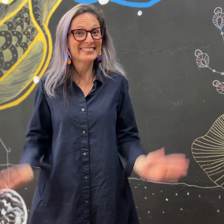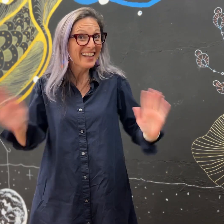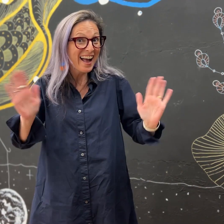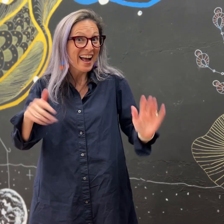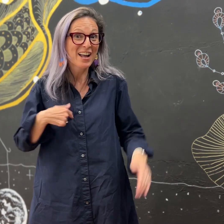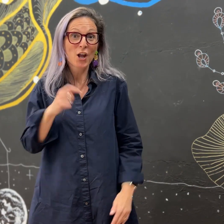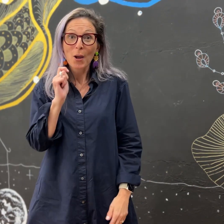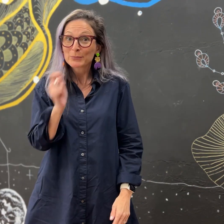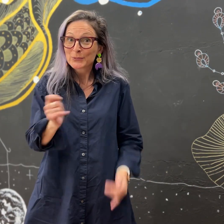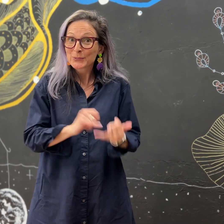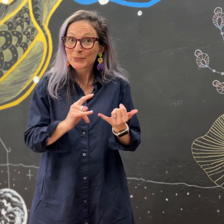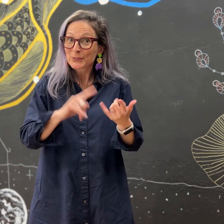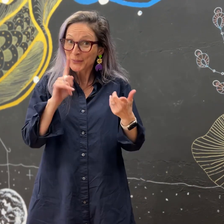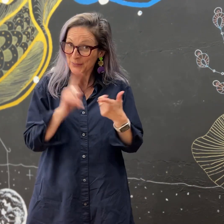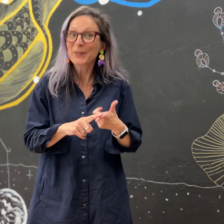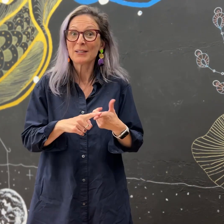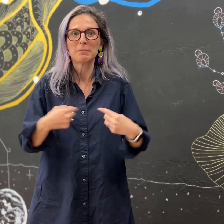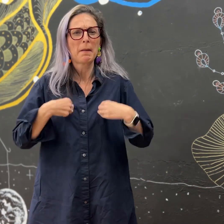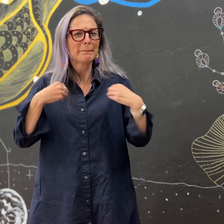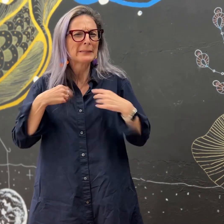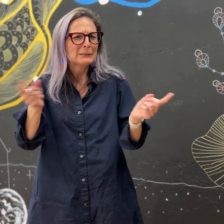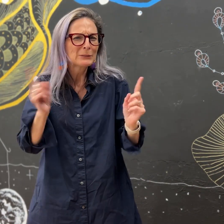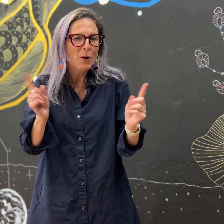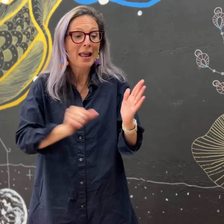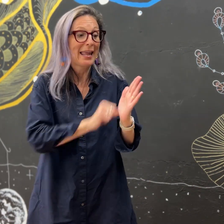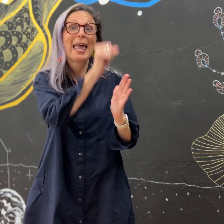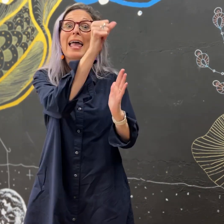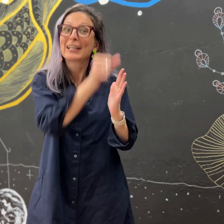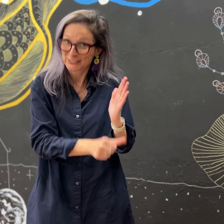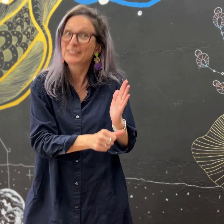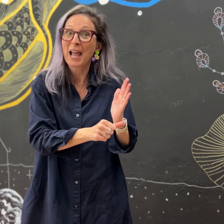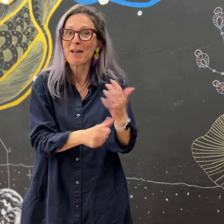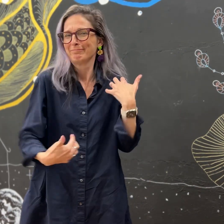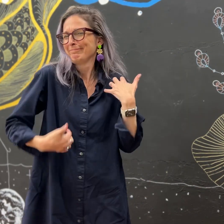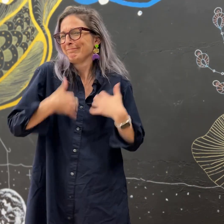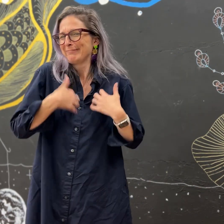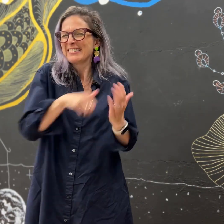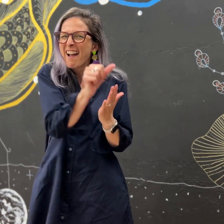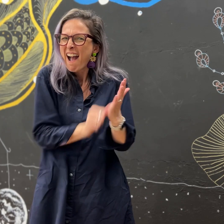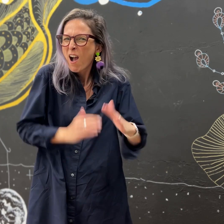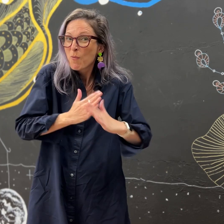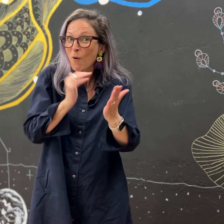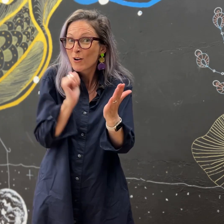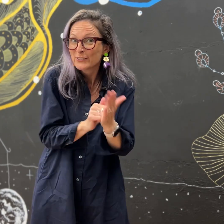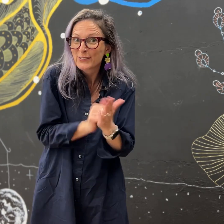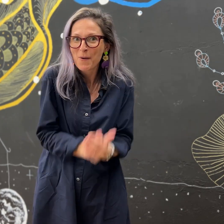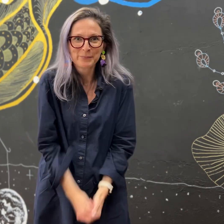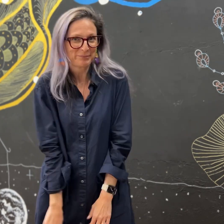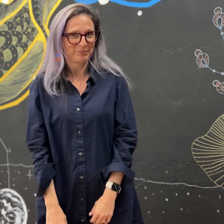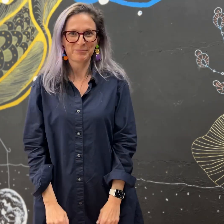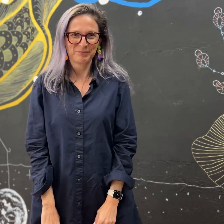Hi! I’m Sue. My business is called Handshapes providing exciting art workshops.